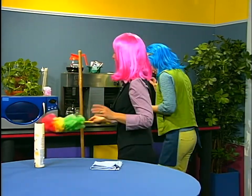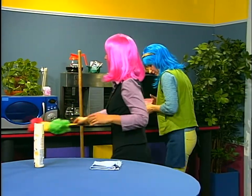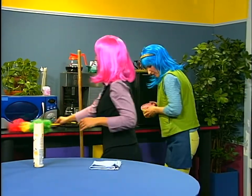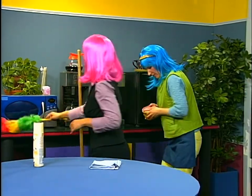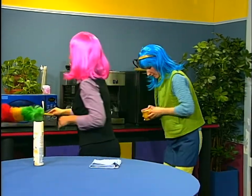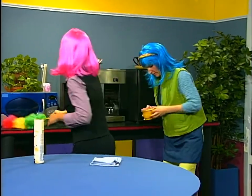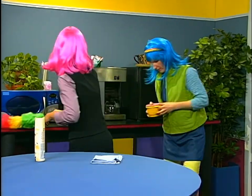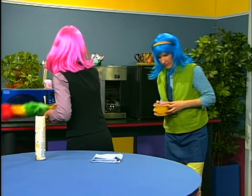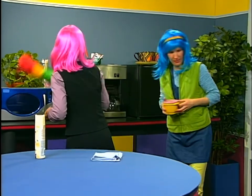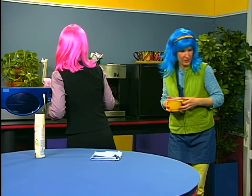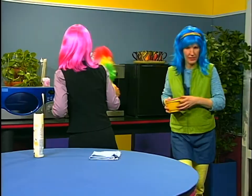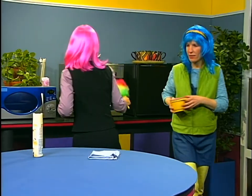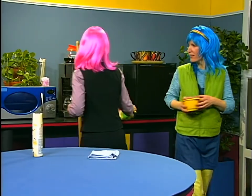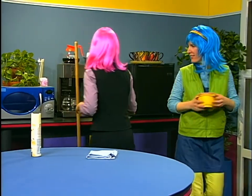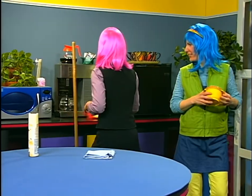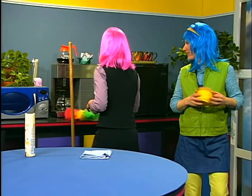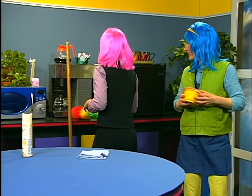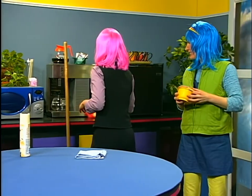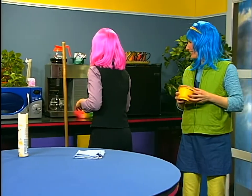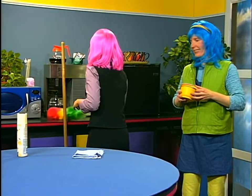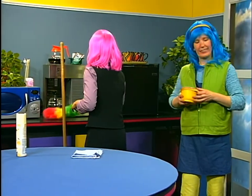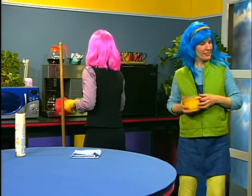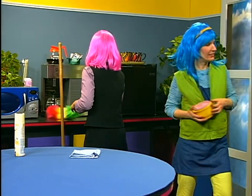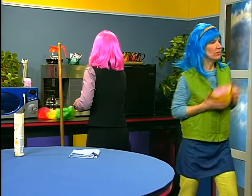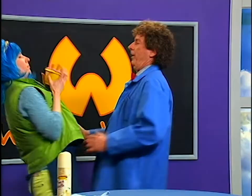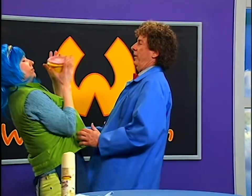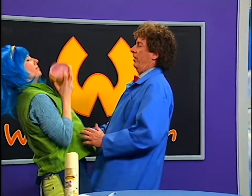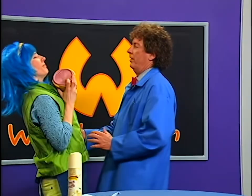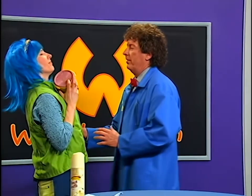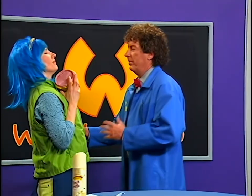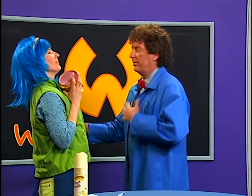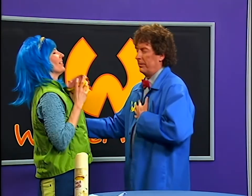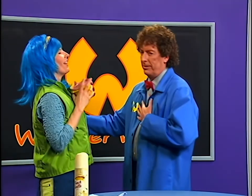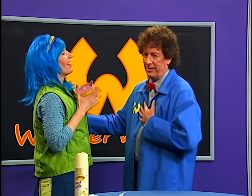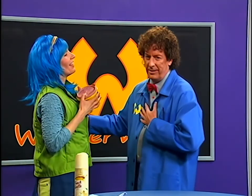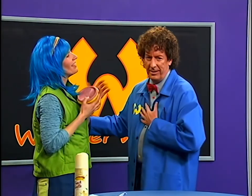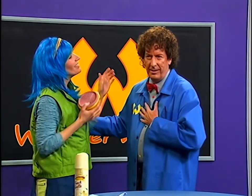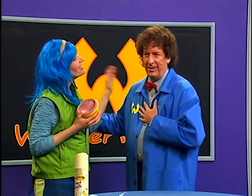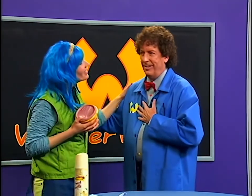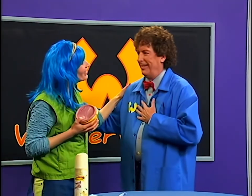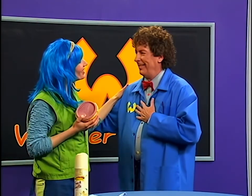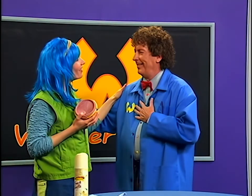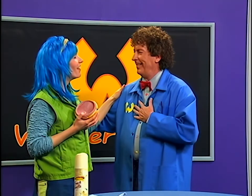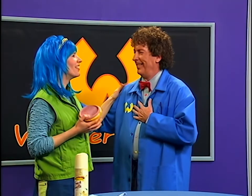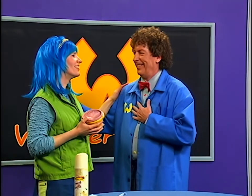IT WILL STOP YOU FROM GETTING IN TROUBLE.